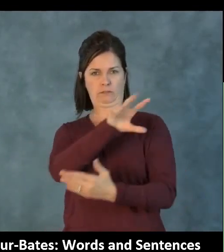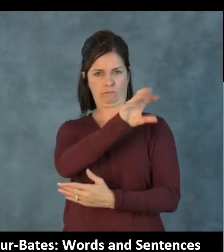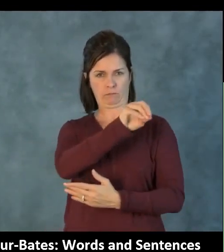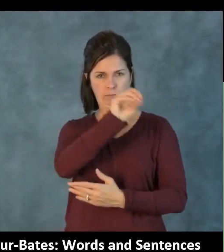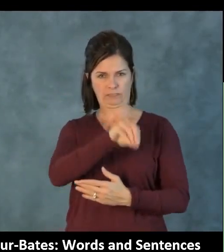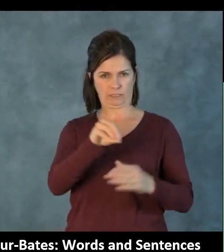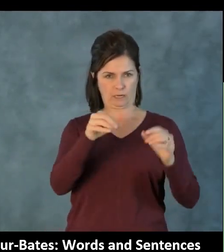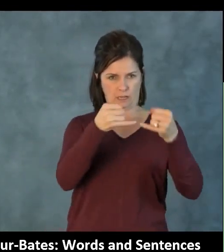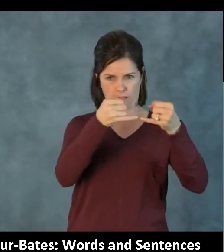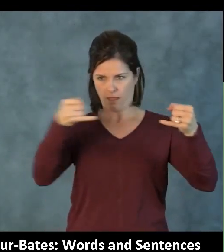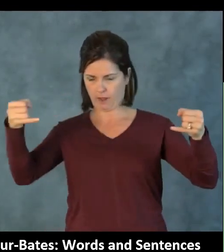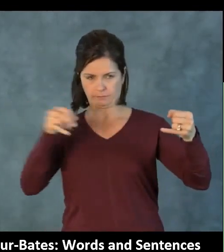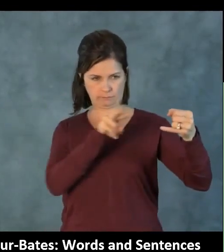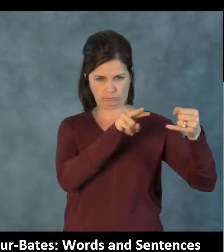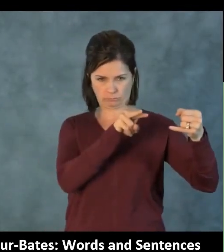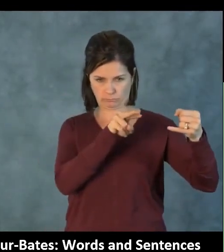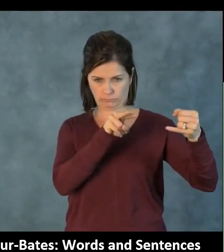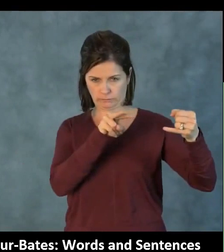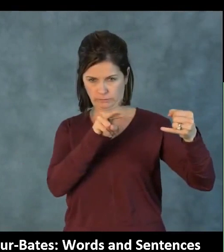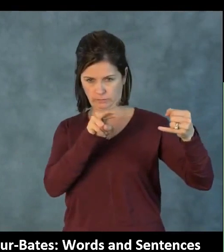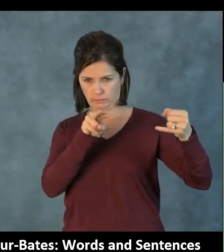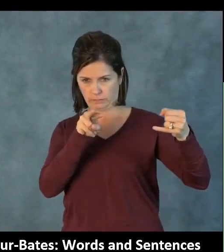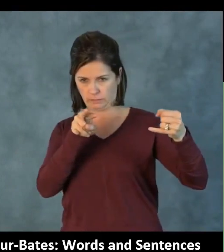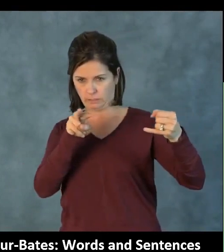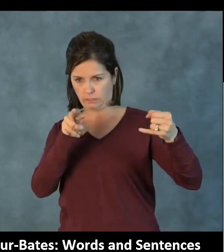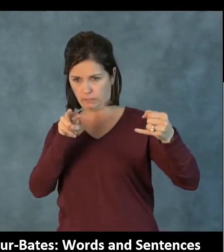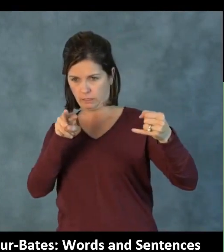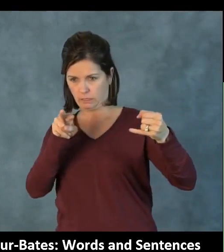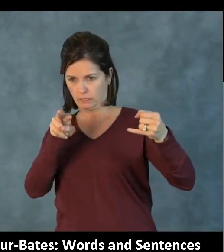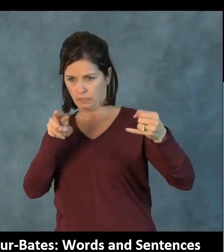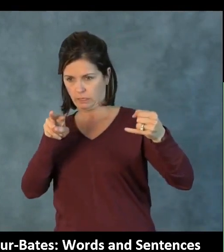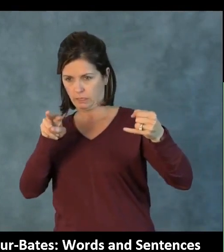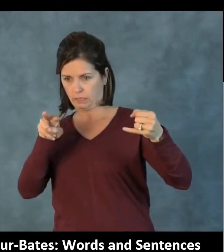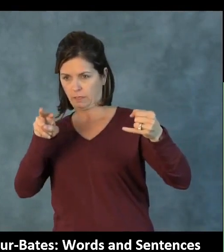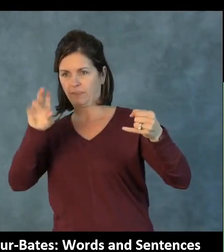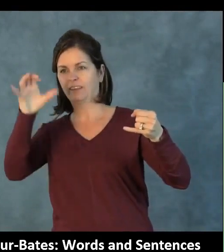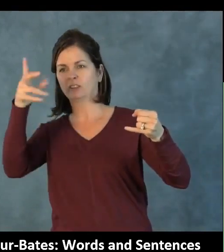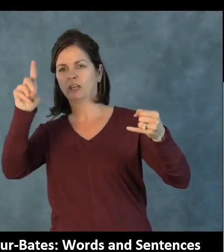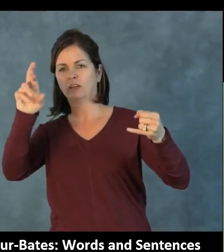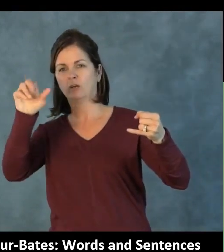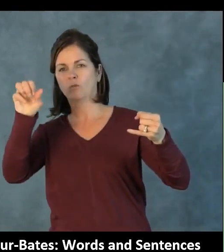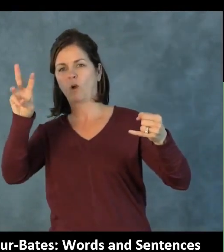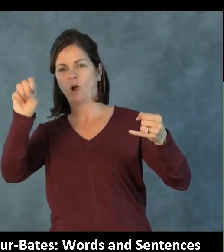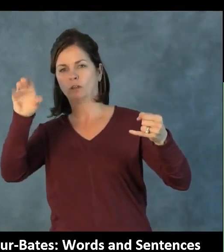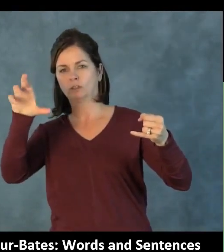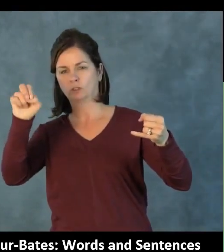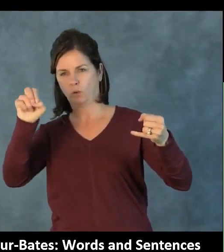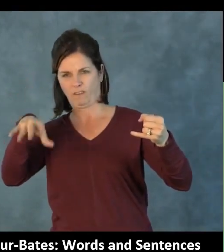follow that line across until you get to your child's raw score. In other words, the number of words,